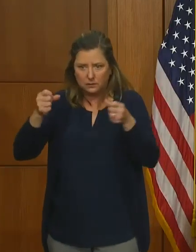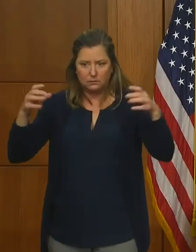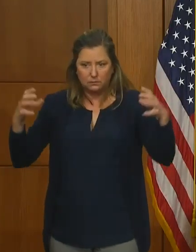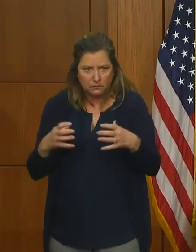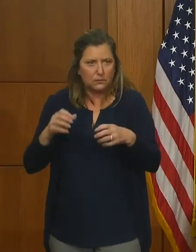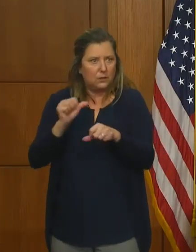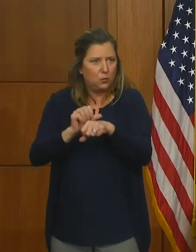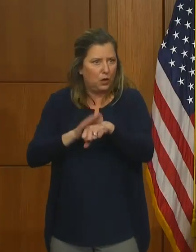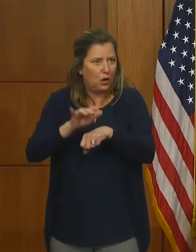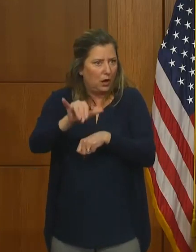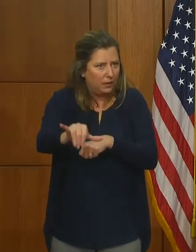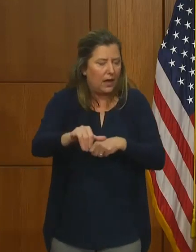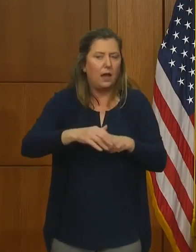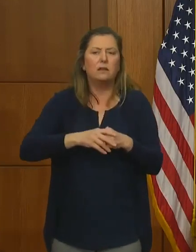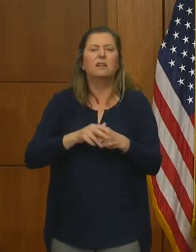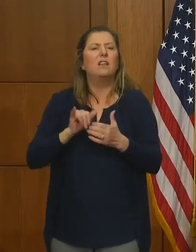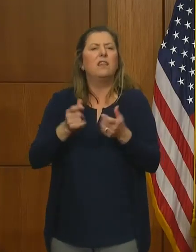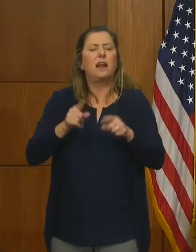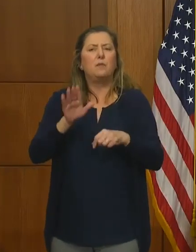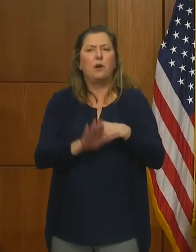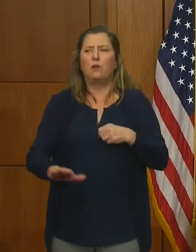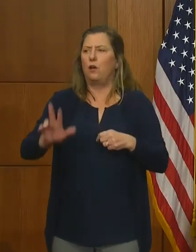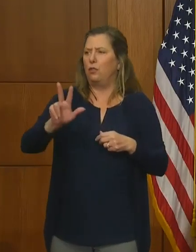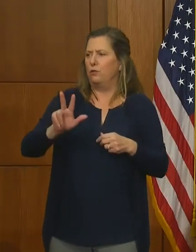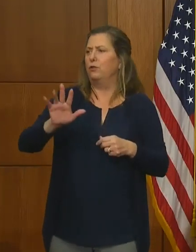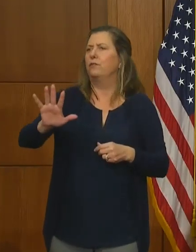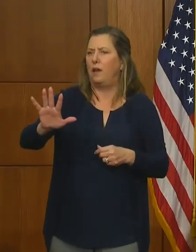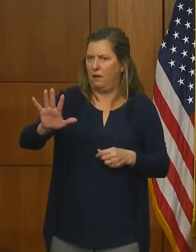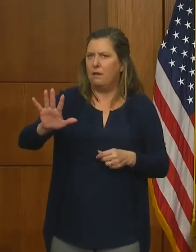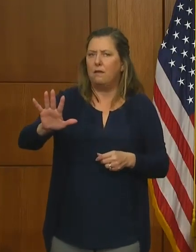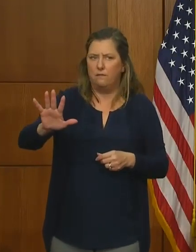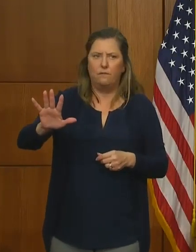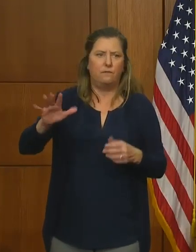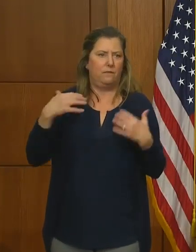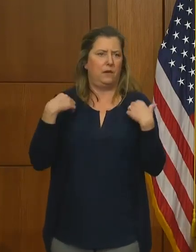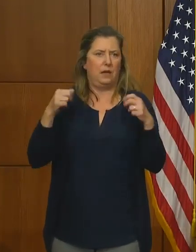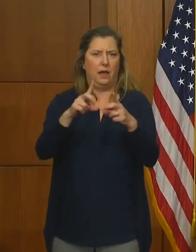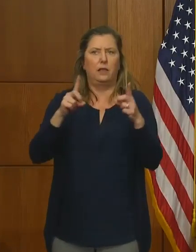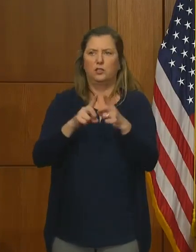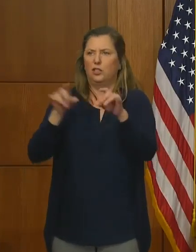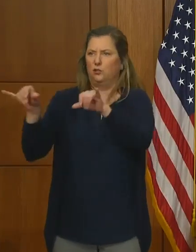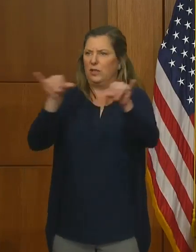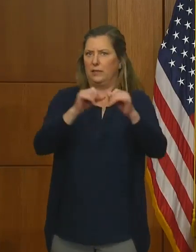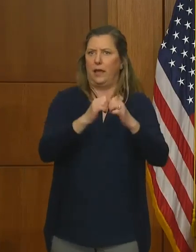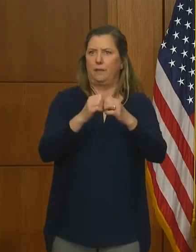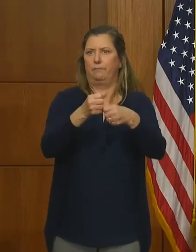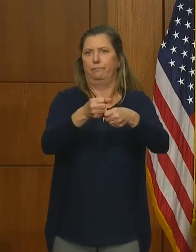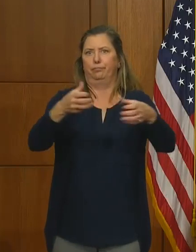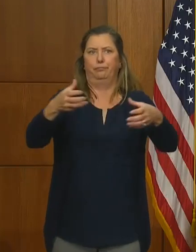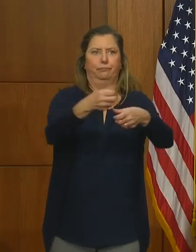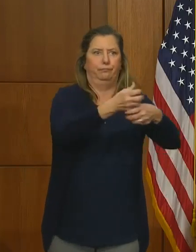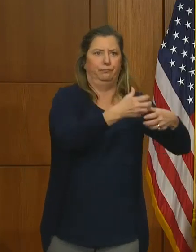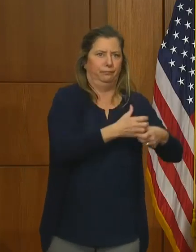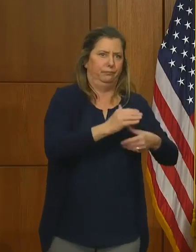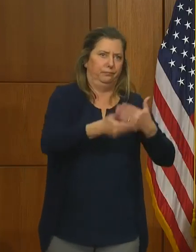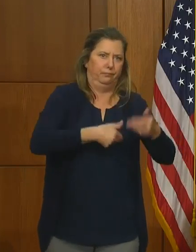AND OTHER PEOPLE FIVE FROM ELSEWHERE WITHIN THE HEALTH DEPARTMENT NUMBERS DOWN ACROSS